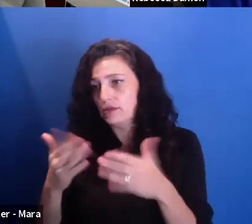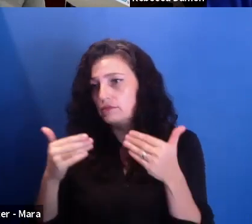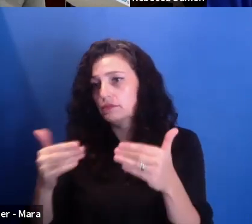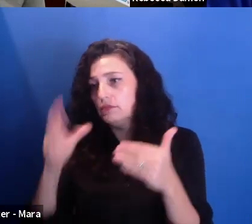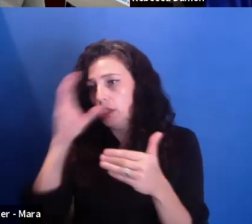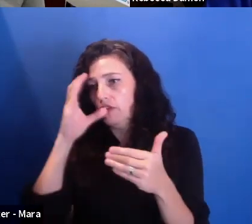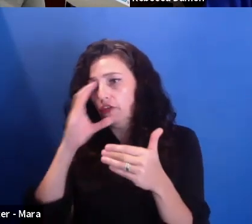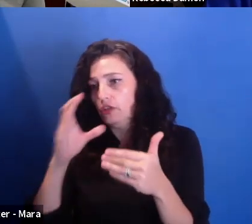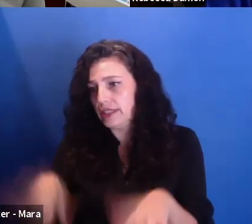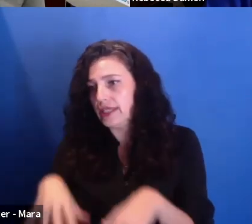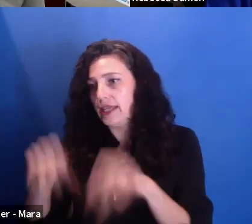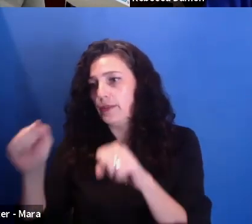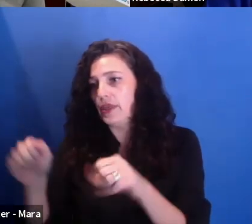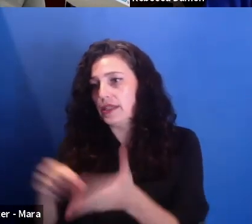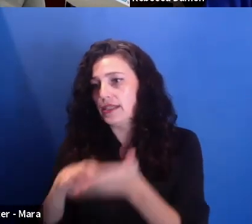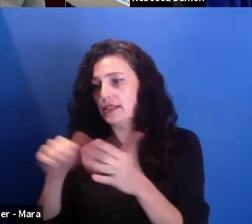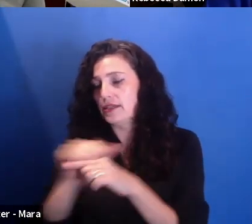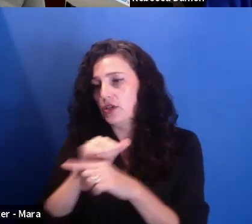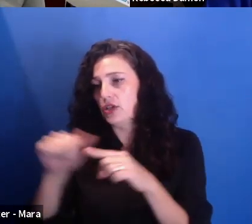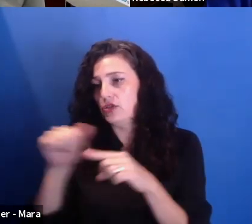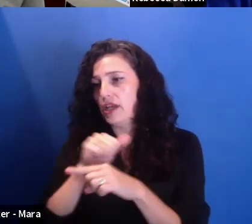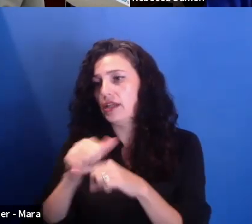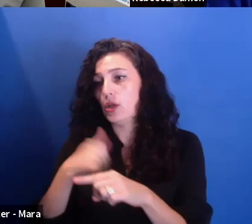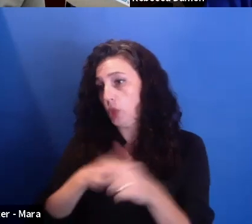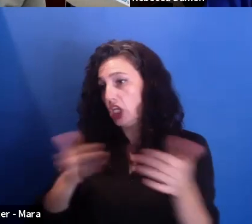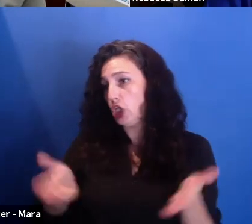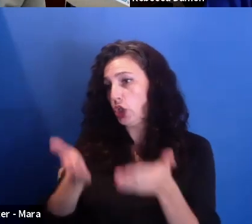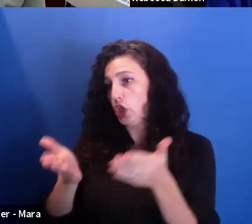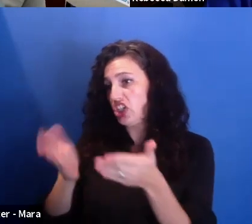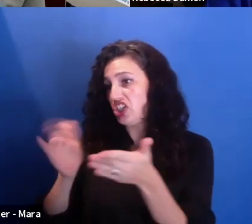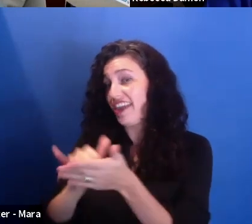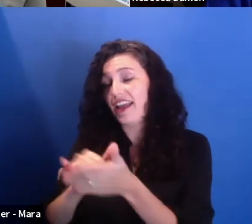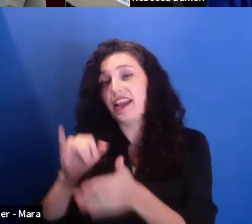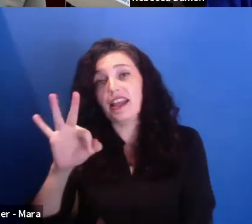that the companies are looking for. And we certainly would encourage that. As far as whether you're hired directly by the company